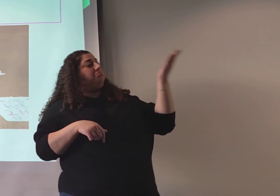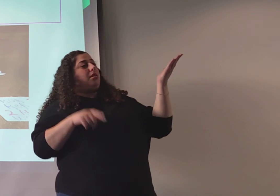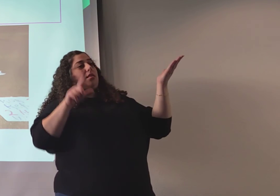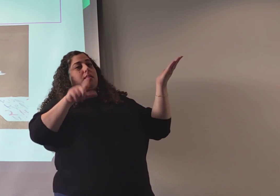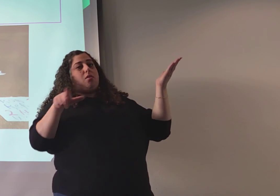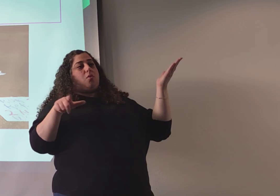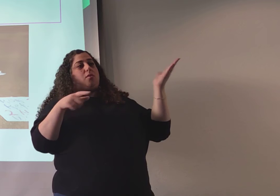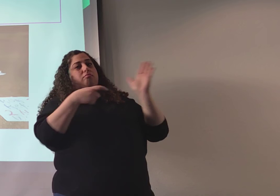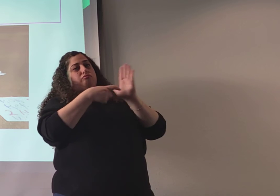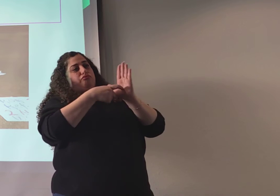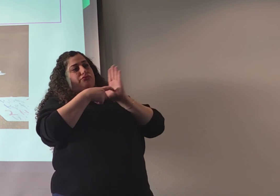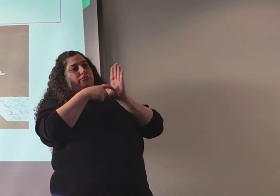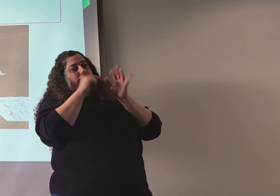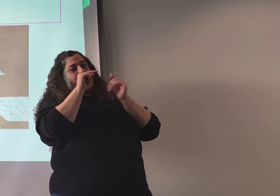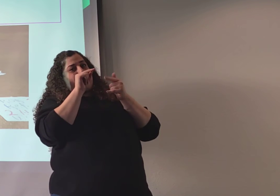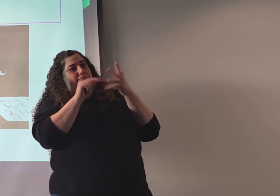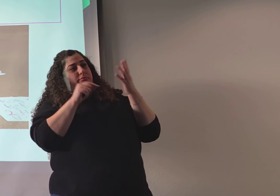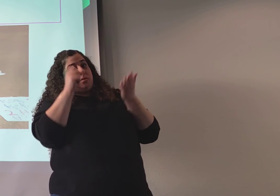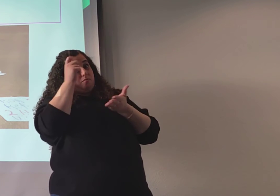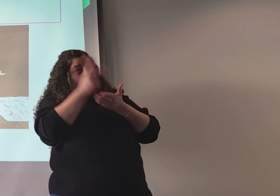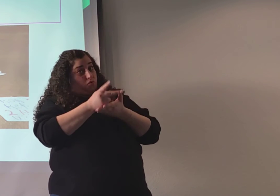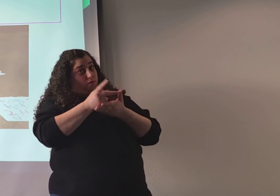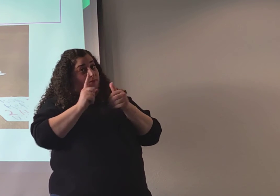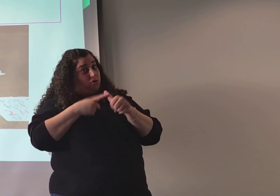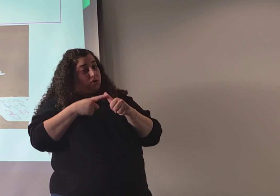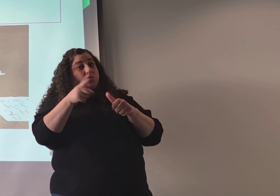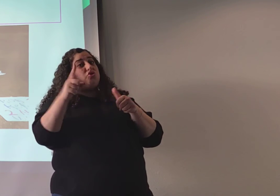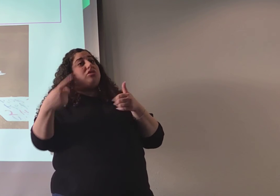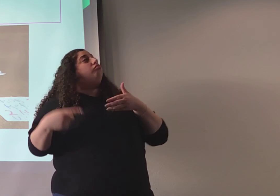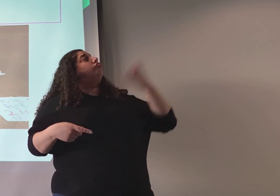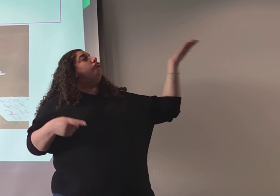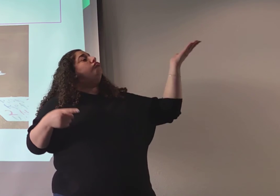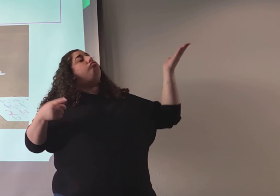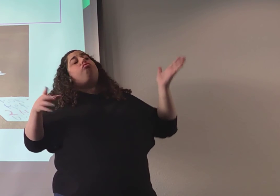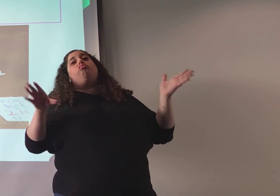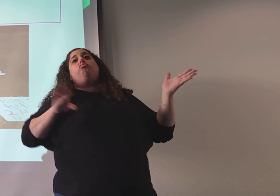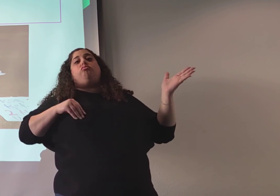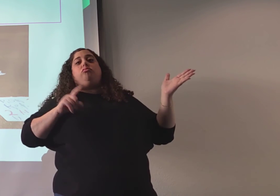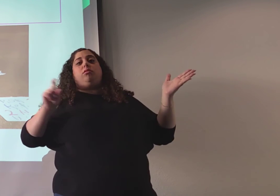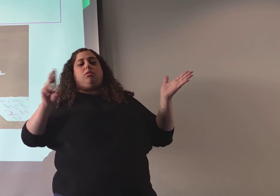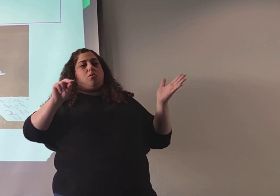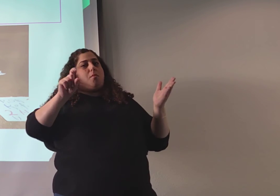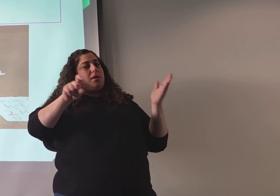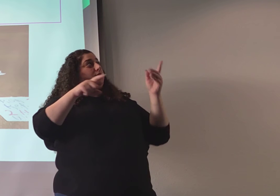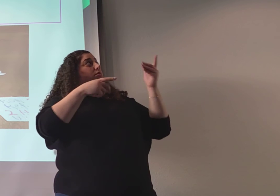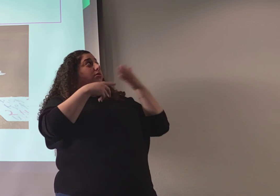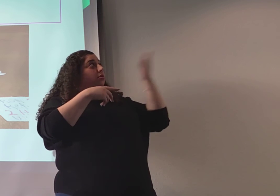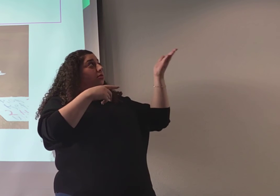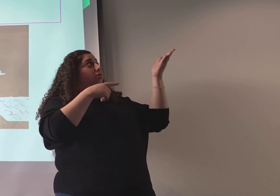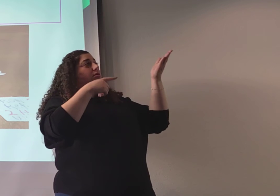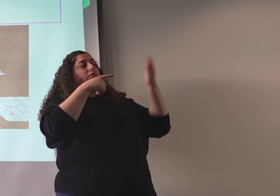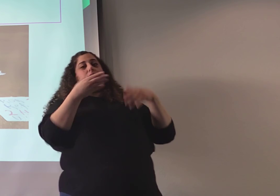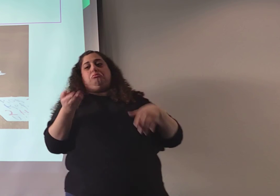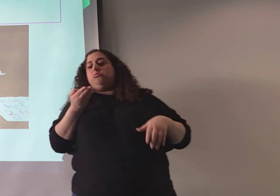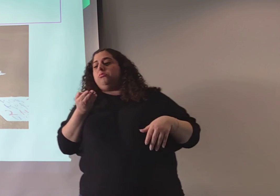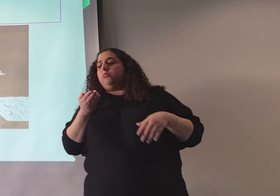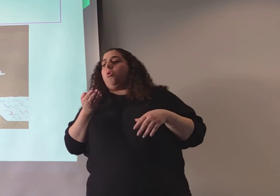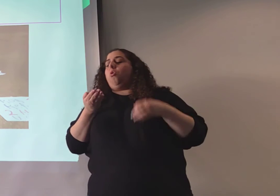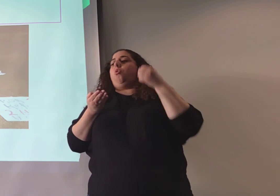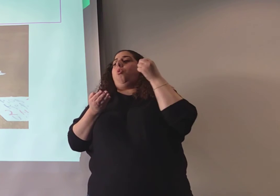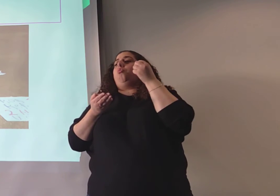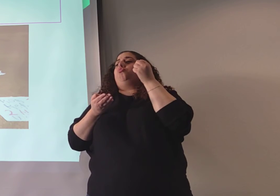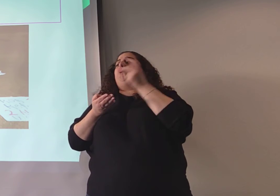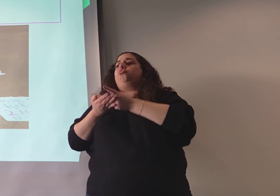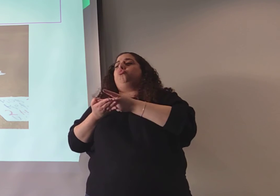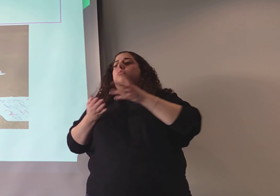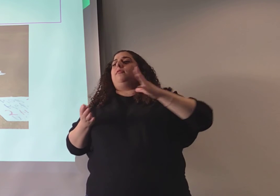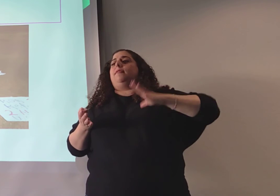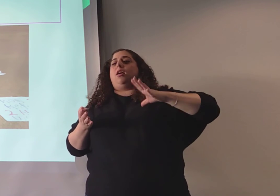So I'm not sure how far out of compliance the tenant is with the lease, but if it's just the dog?